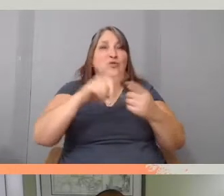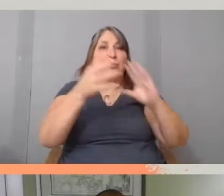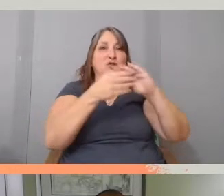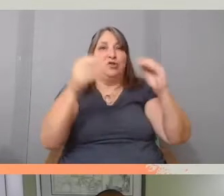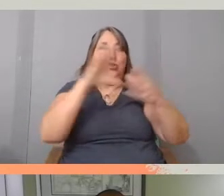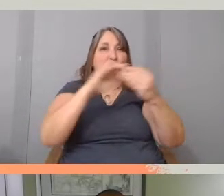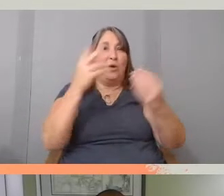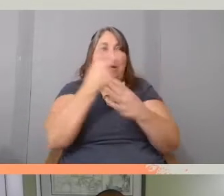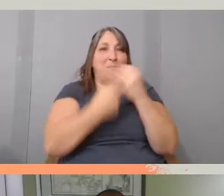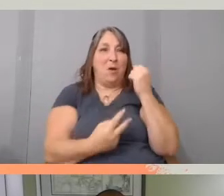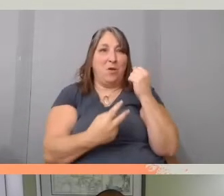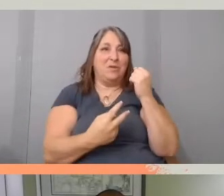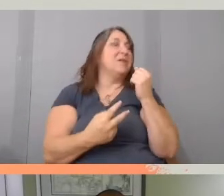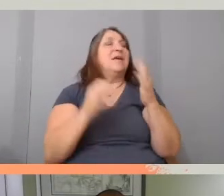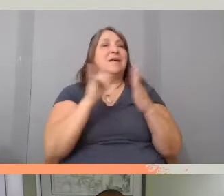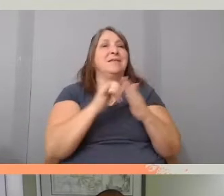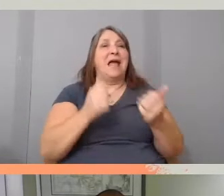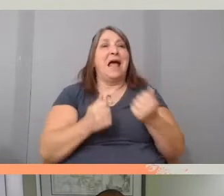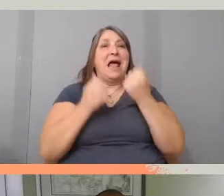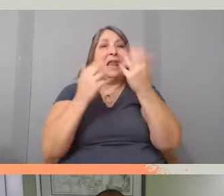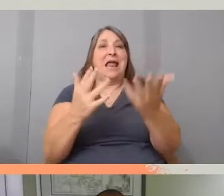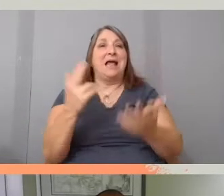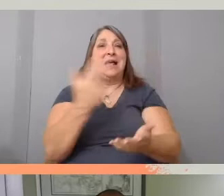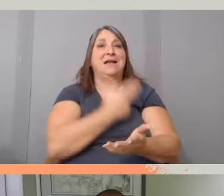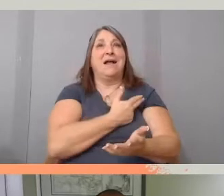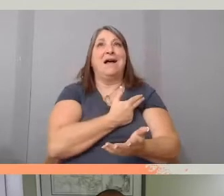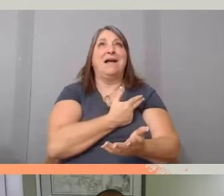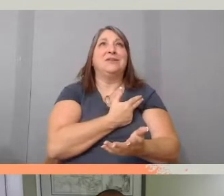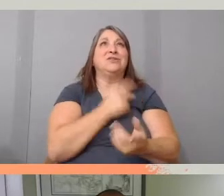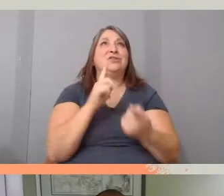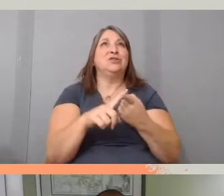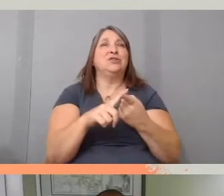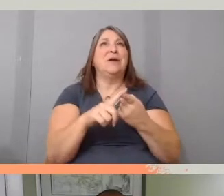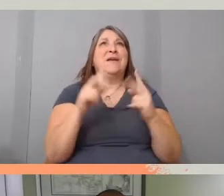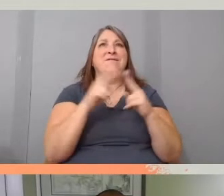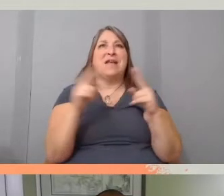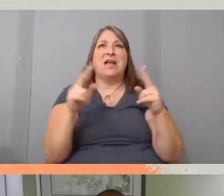pretty organic idea of what the heart of the matter was